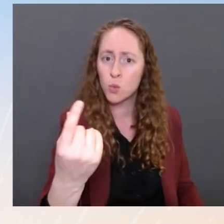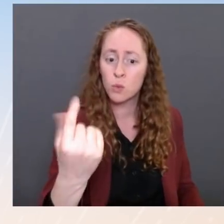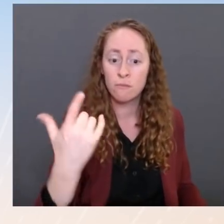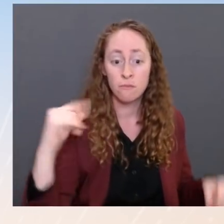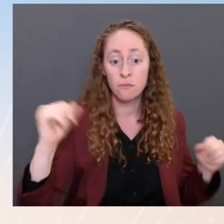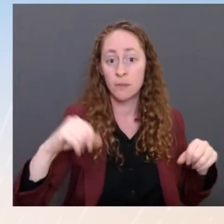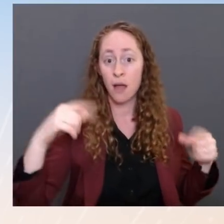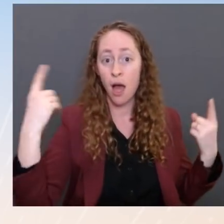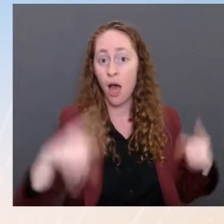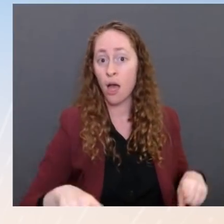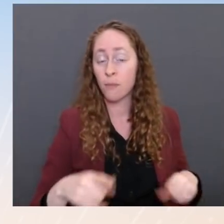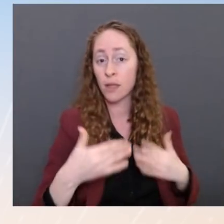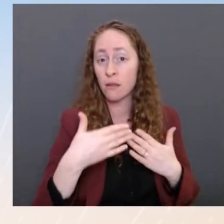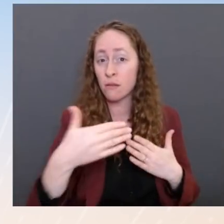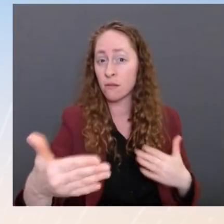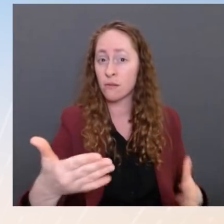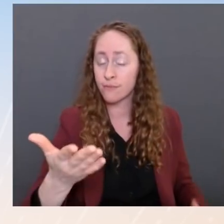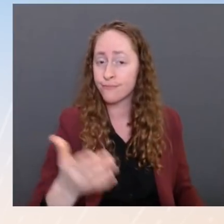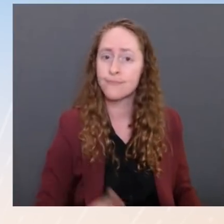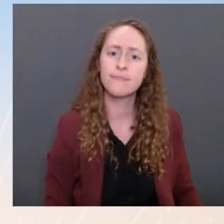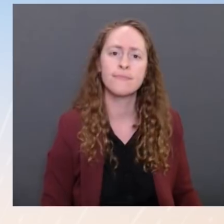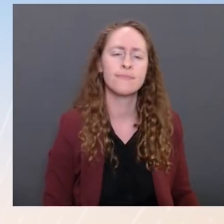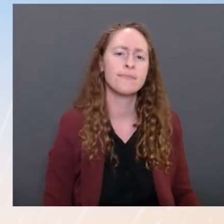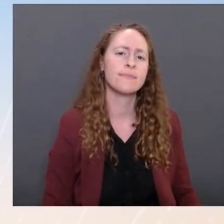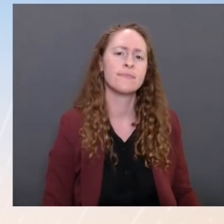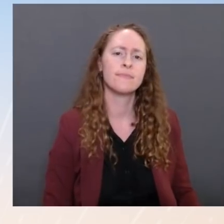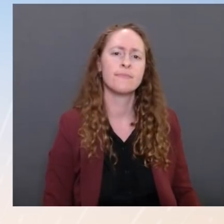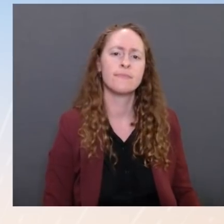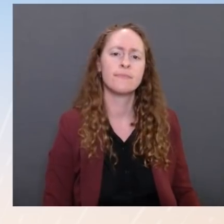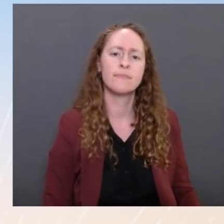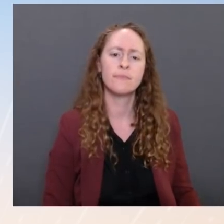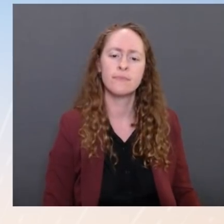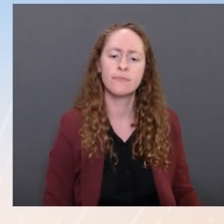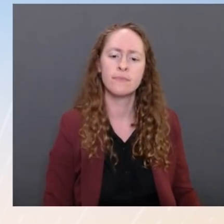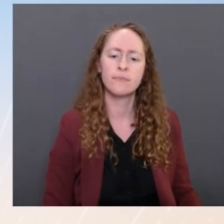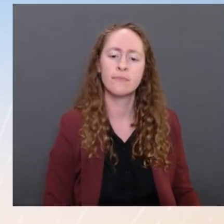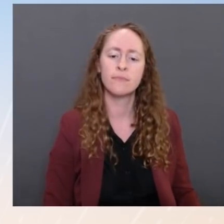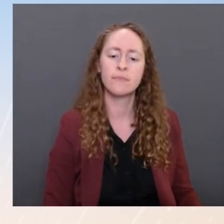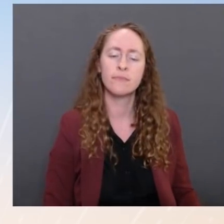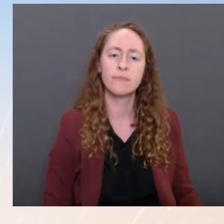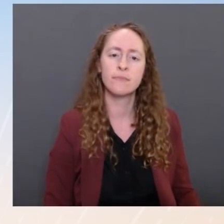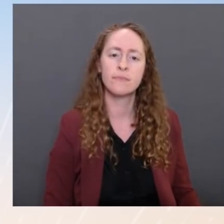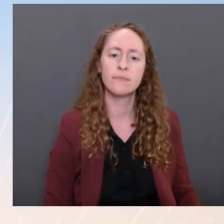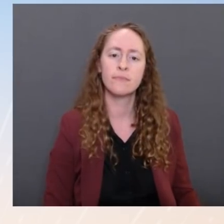over some of the slow-walking at Commerce on rulemaking and investigations